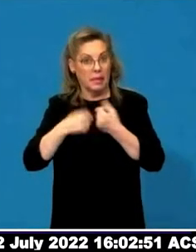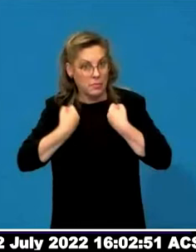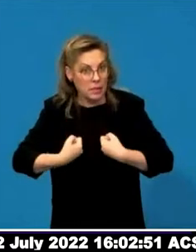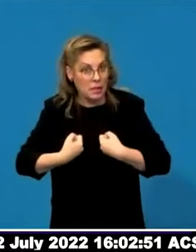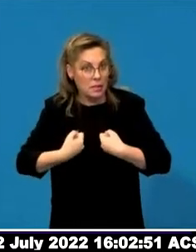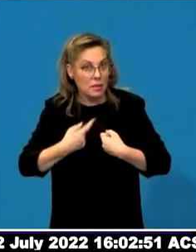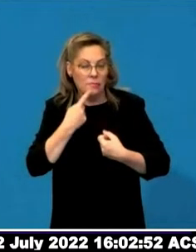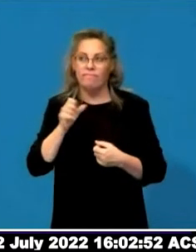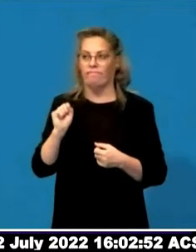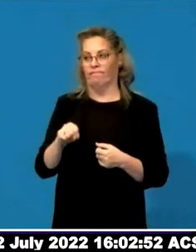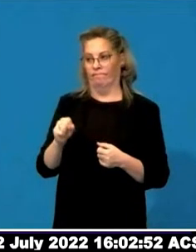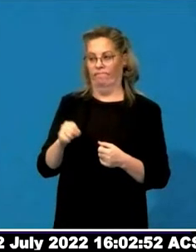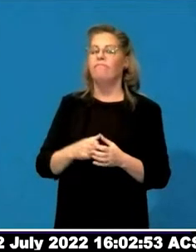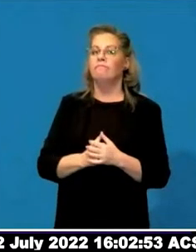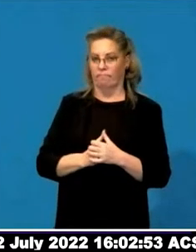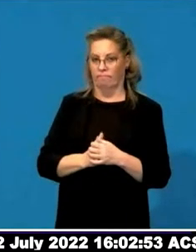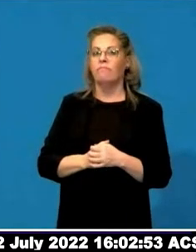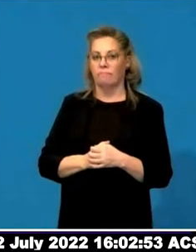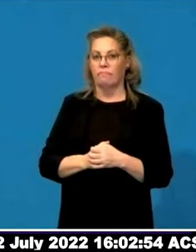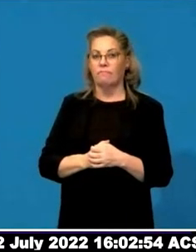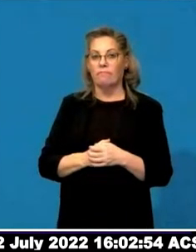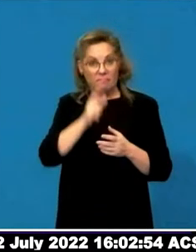So I just want to talk about that time.